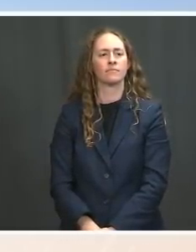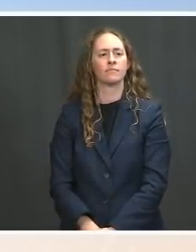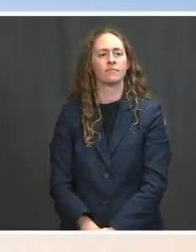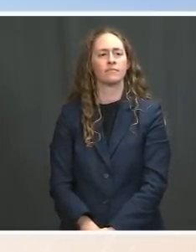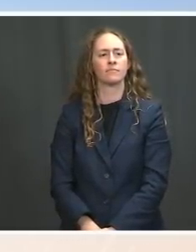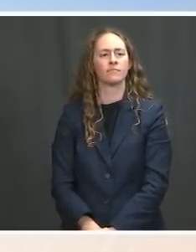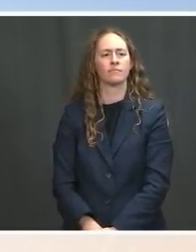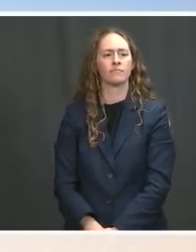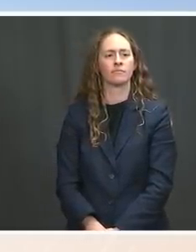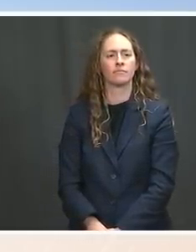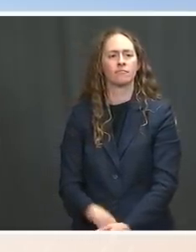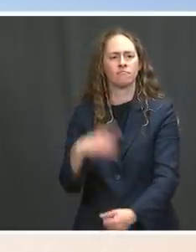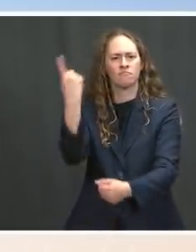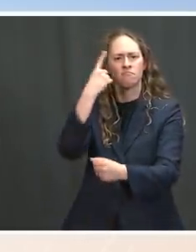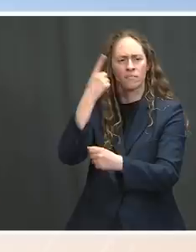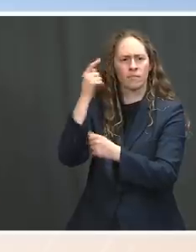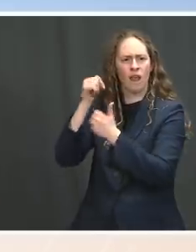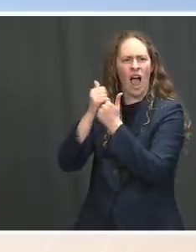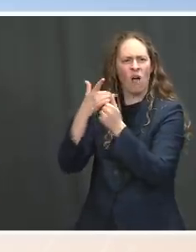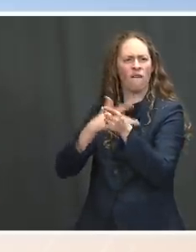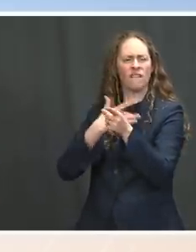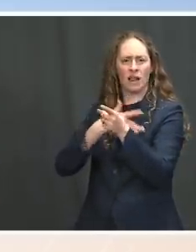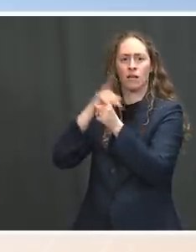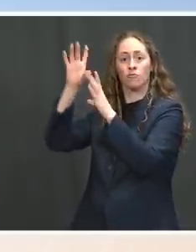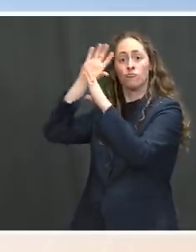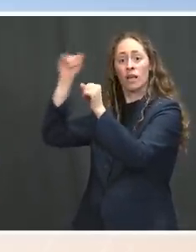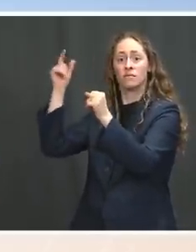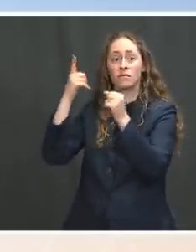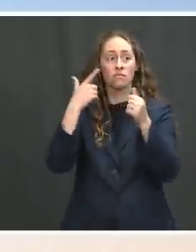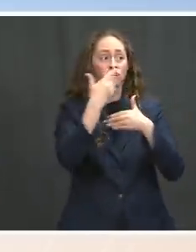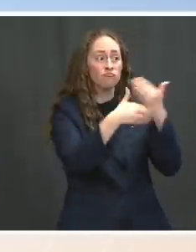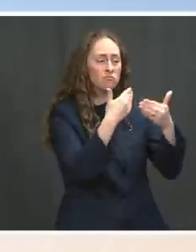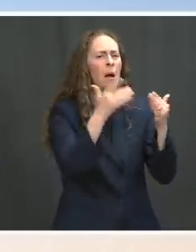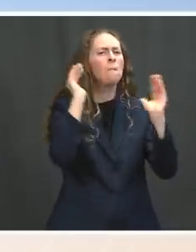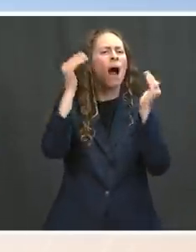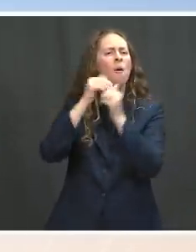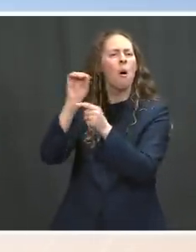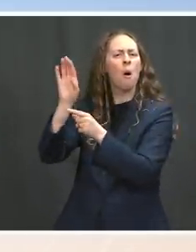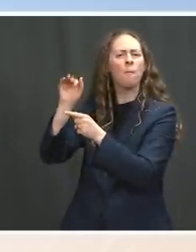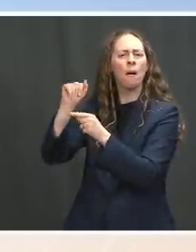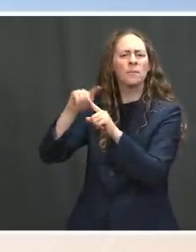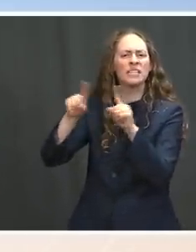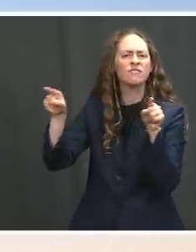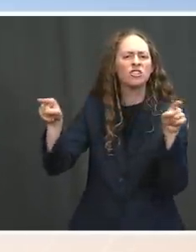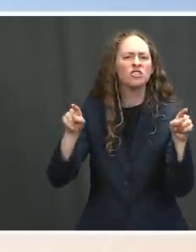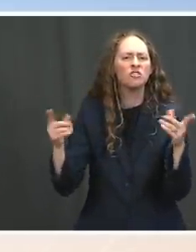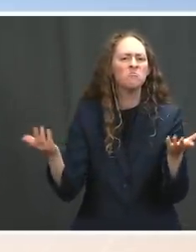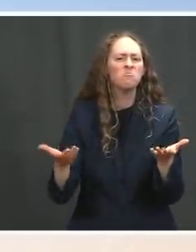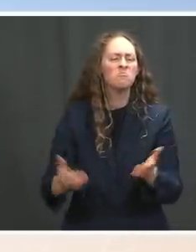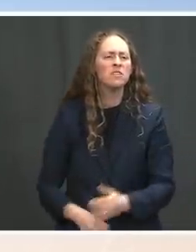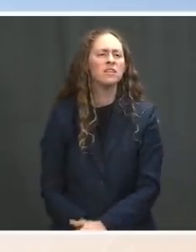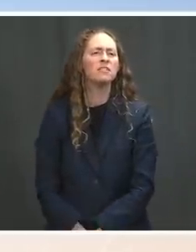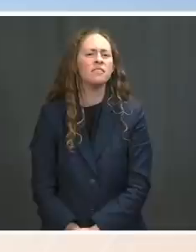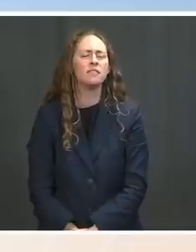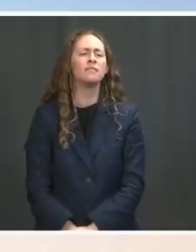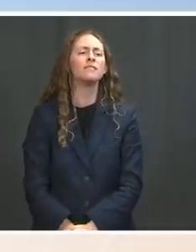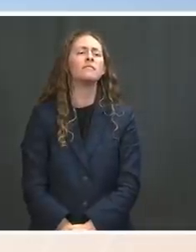What did you learn from those eight years? Ms. Psaki: Well, first, I would say that the Vice President -- the President was the Vice President at the time;